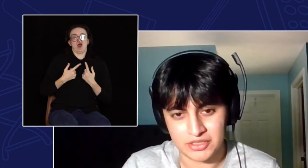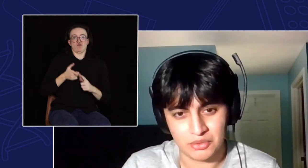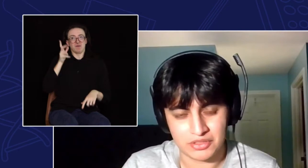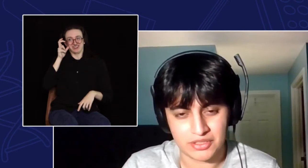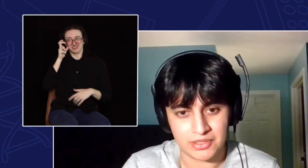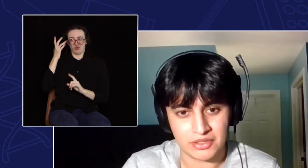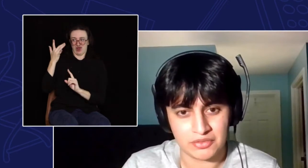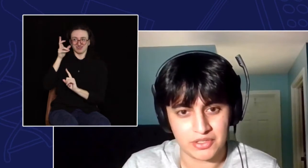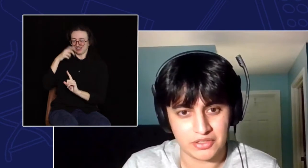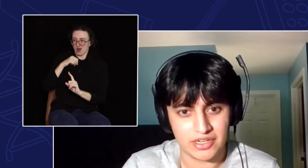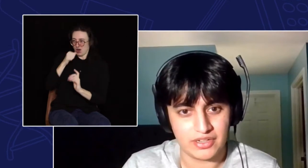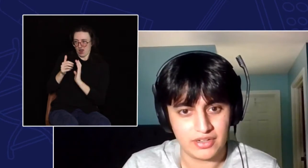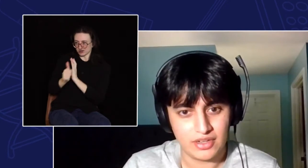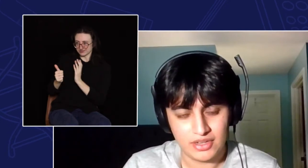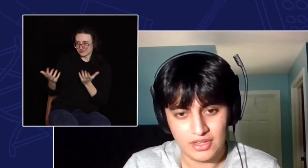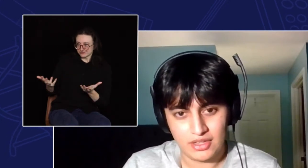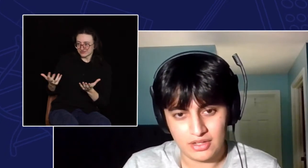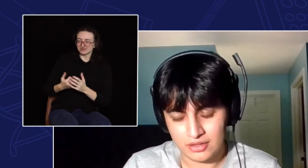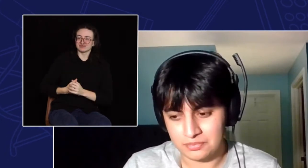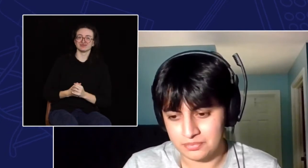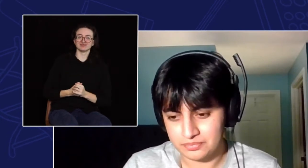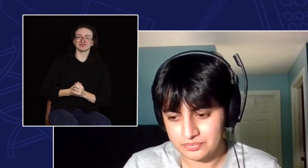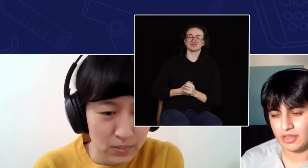since it wasn't something I was very good at...